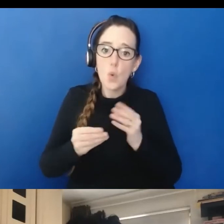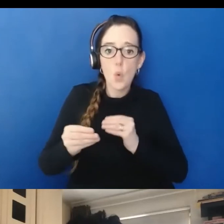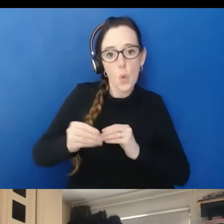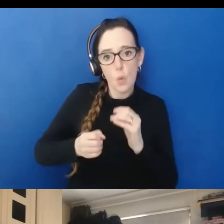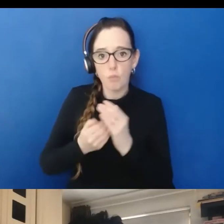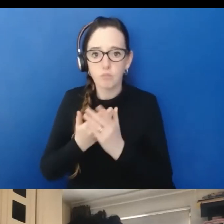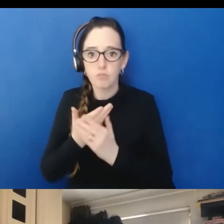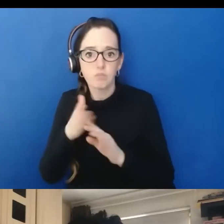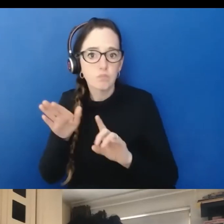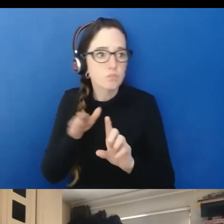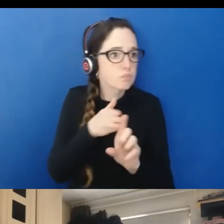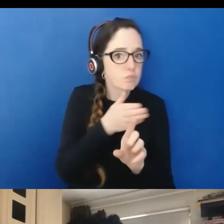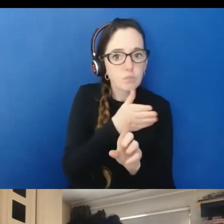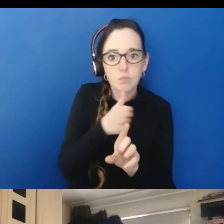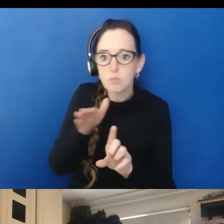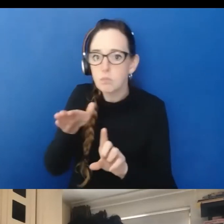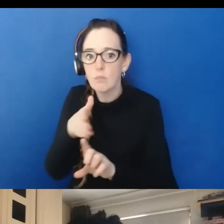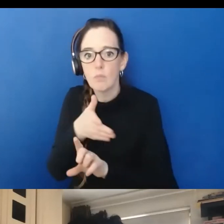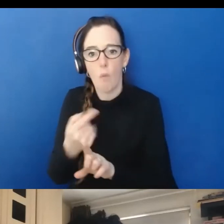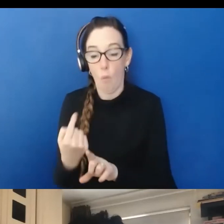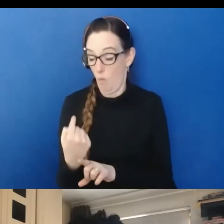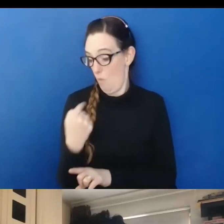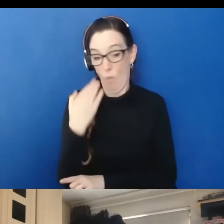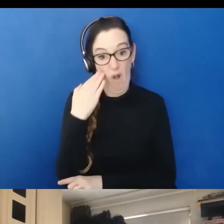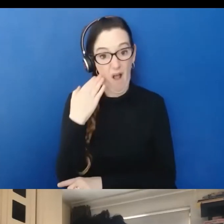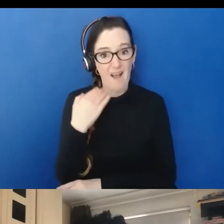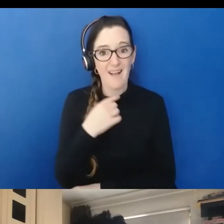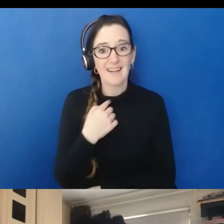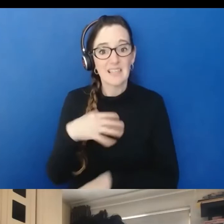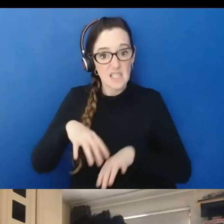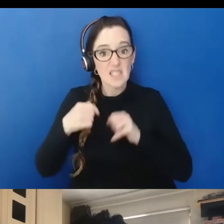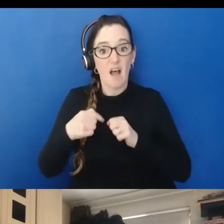it was born out of need. And we really wanted to do something